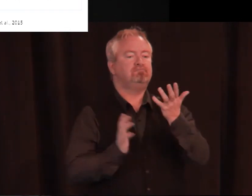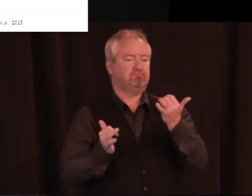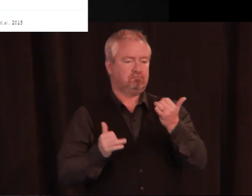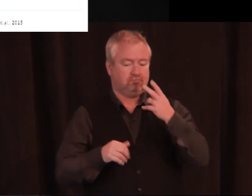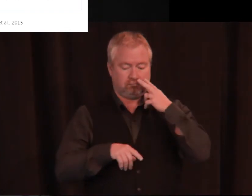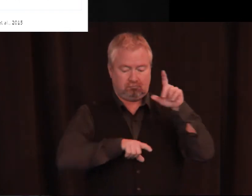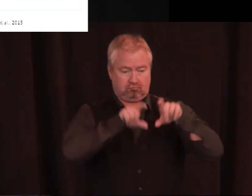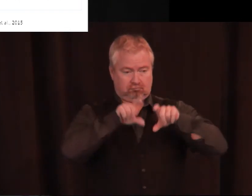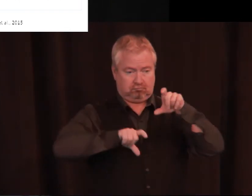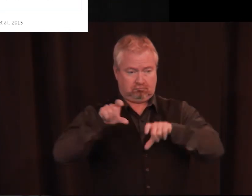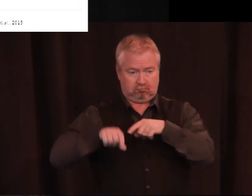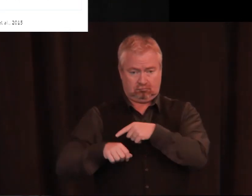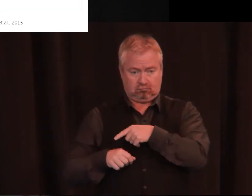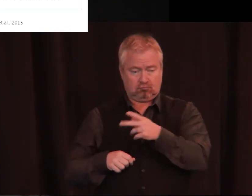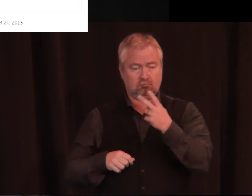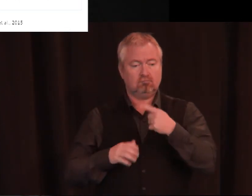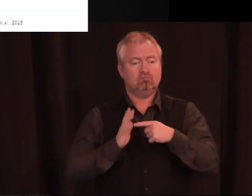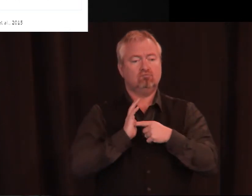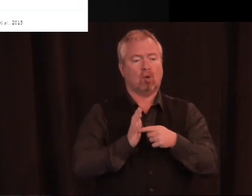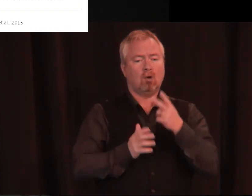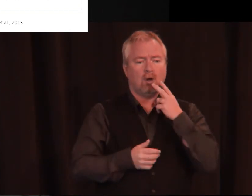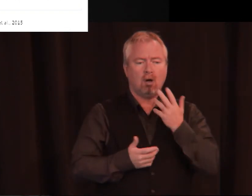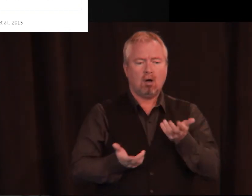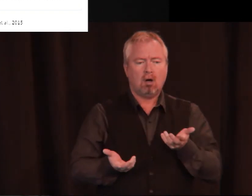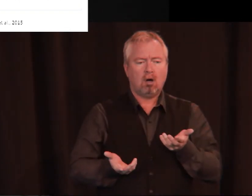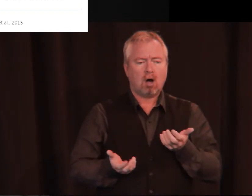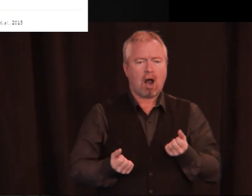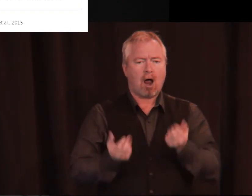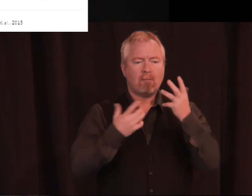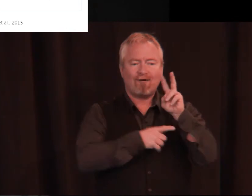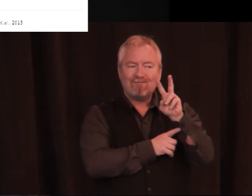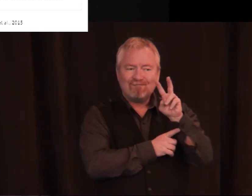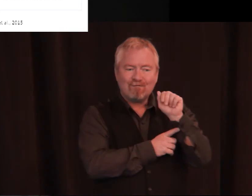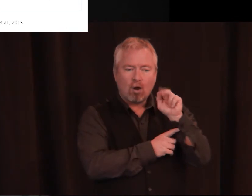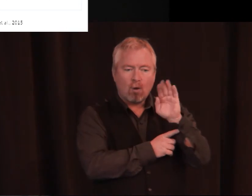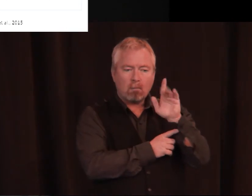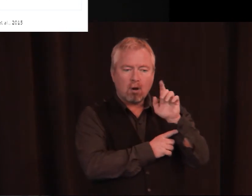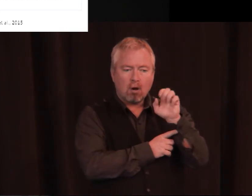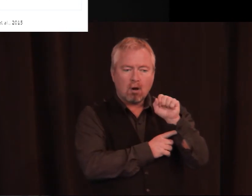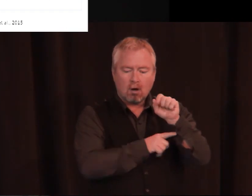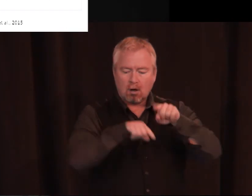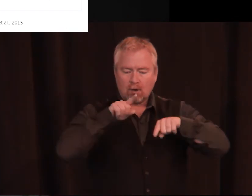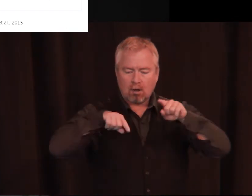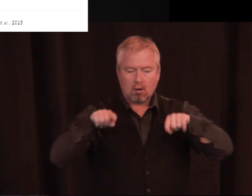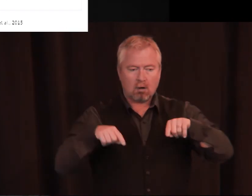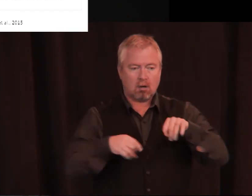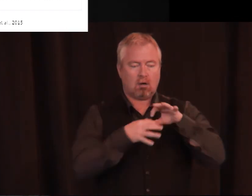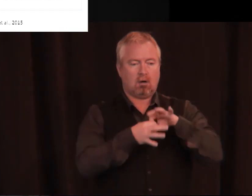it shows how much variability we get and, so, for the hard-of-hearing kids, there was a lot of variability,